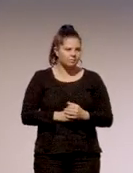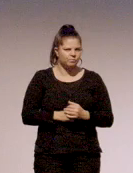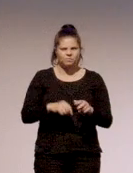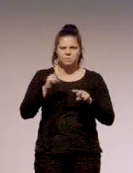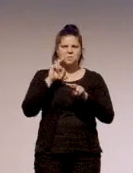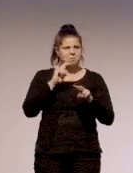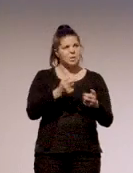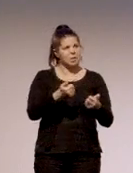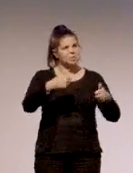with that.